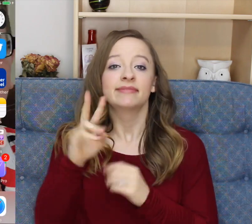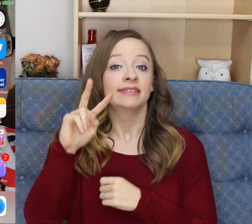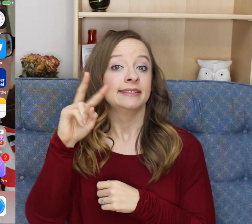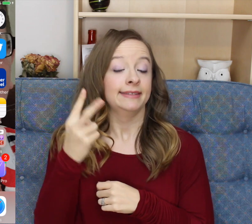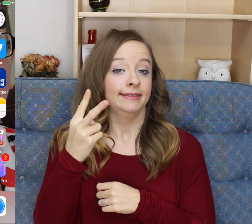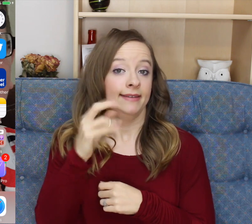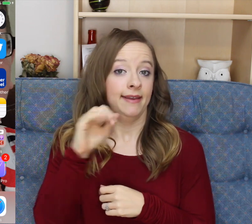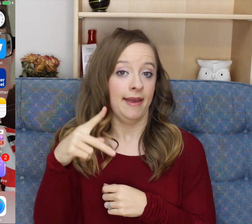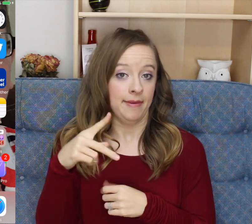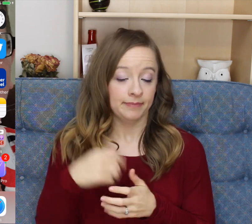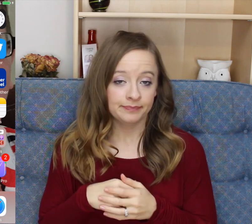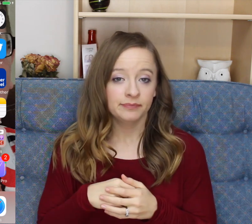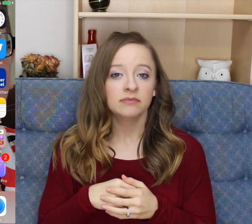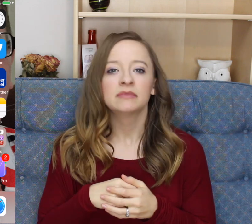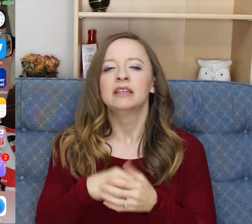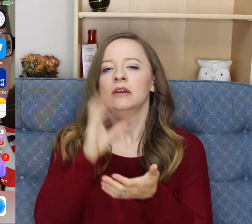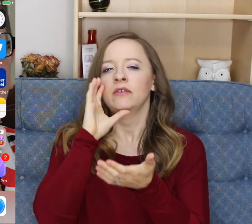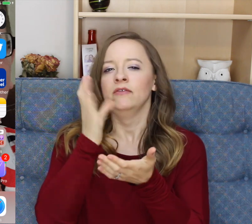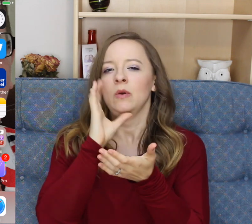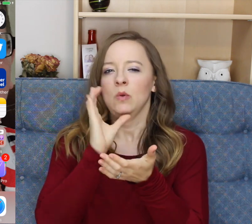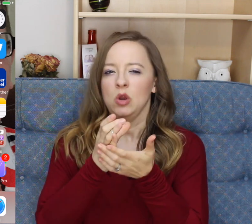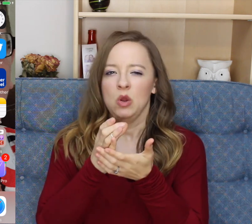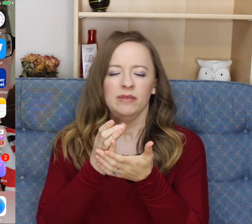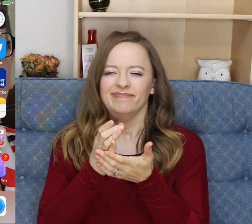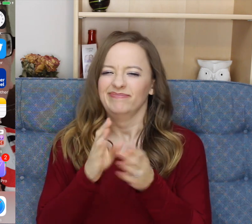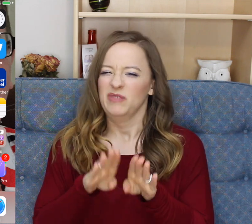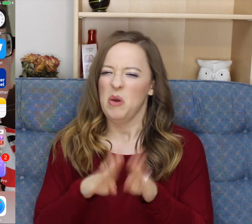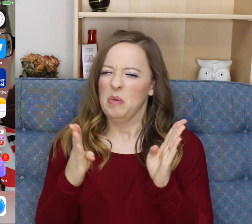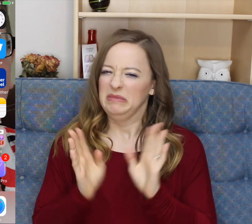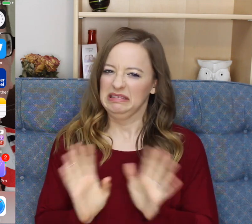The second one I have are my photos. I'm not gonna open that one